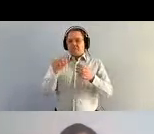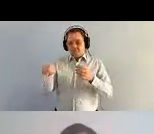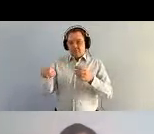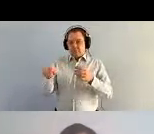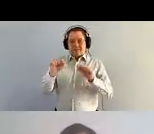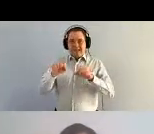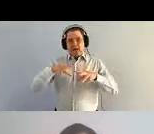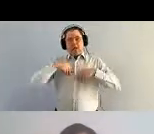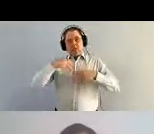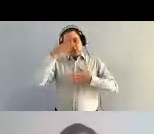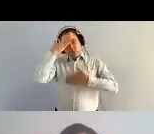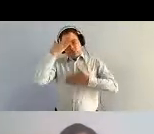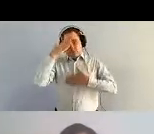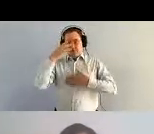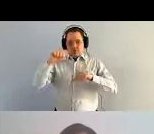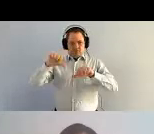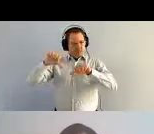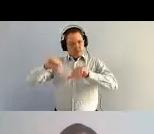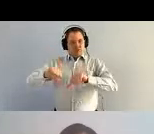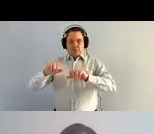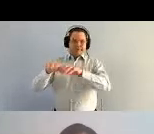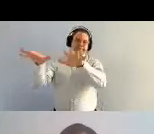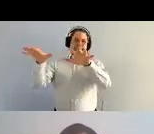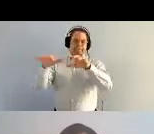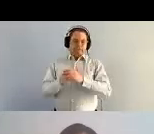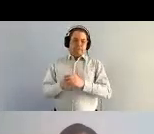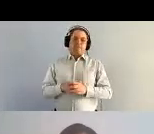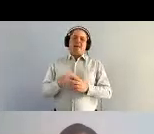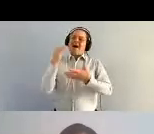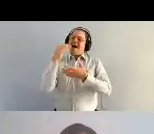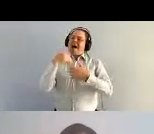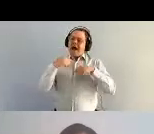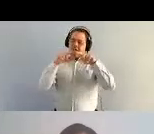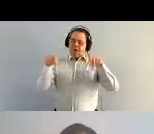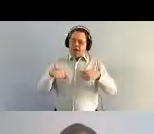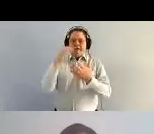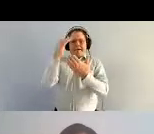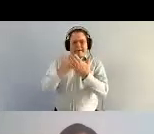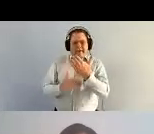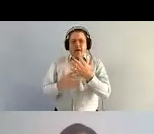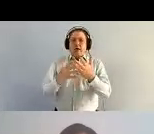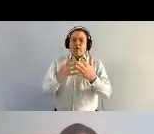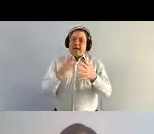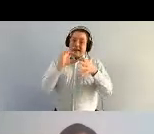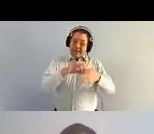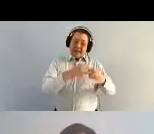to the existence of multiple barriers which again resulted with specific risks for persons with disabilities.